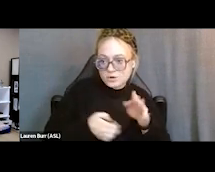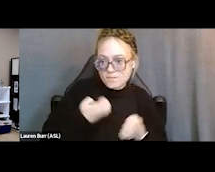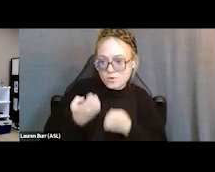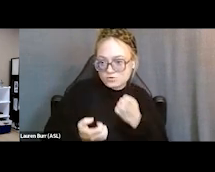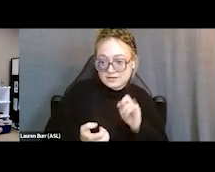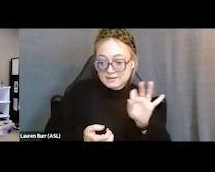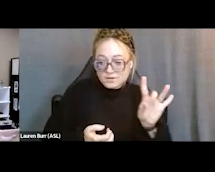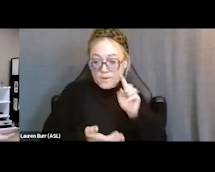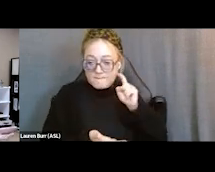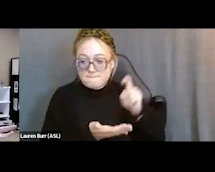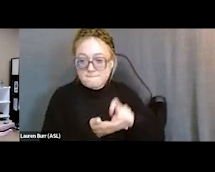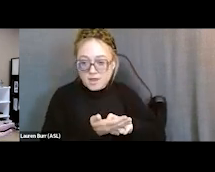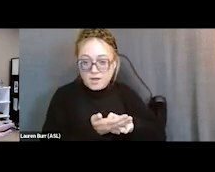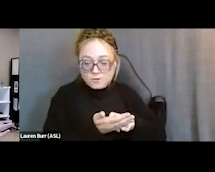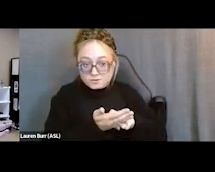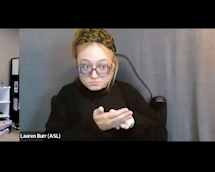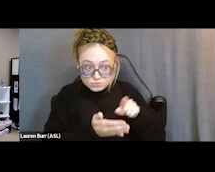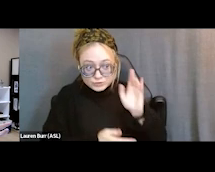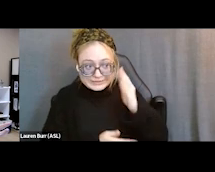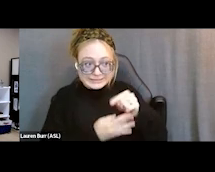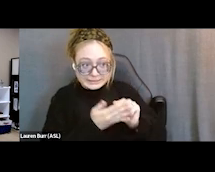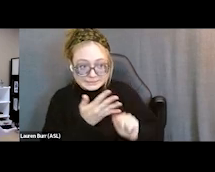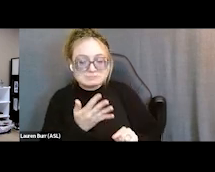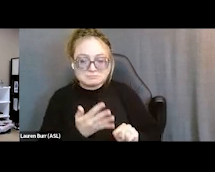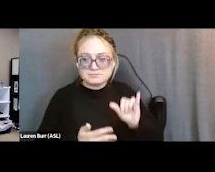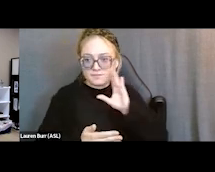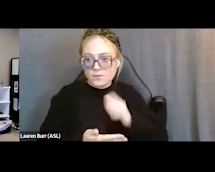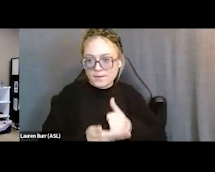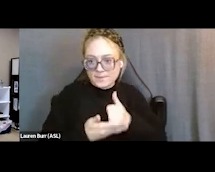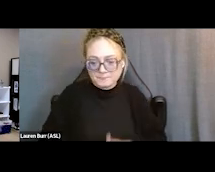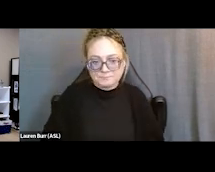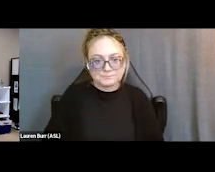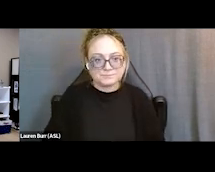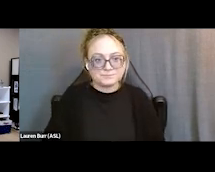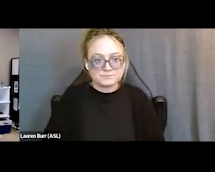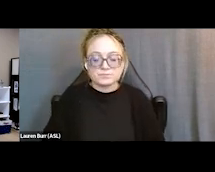The main two I'll just quickly focus on are simple reflections that are basically restating